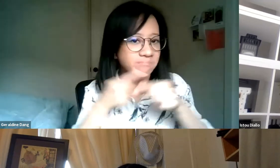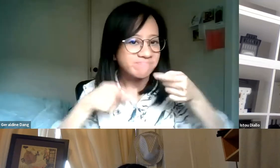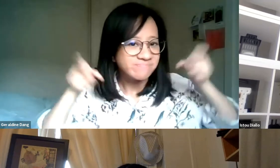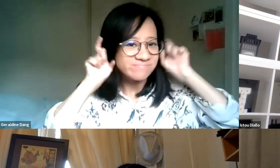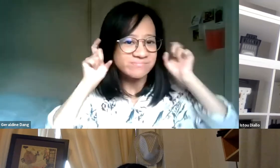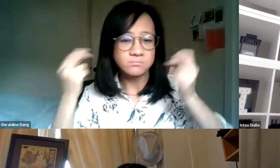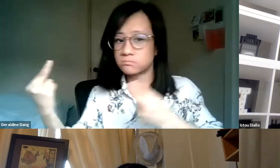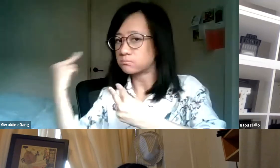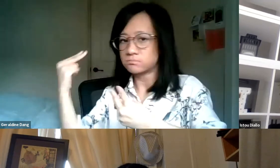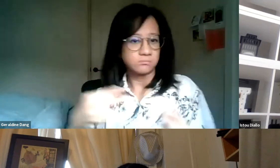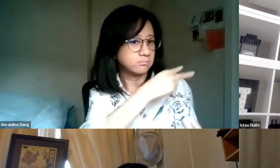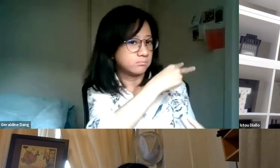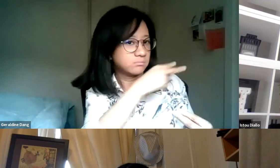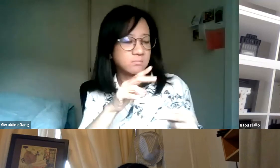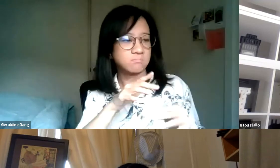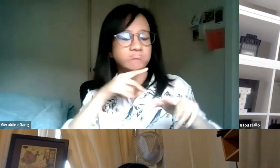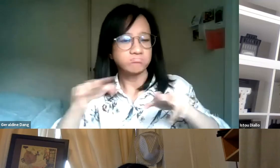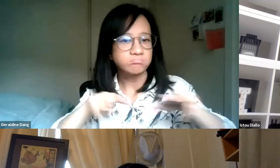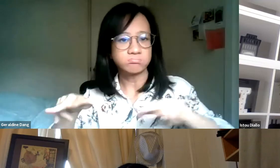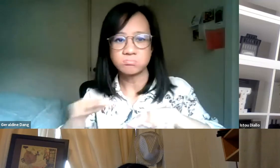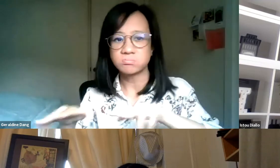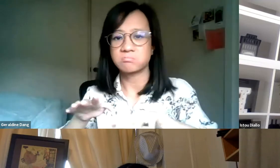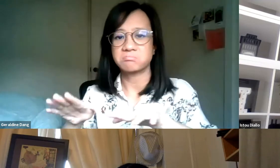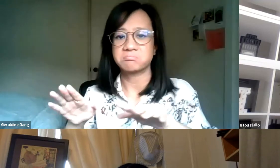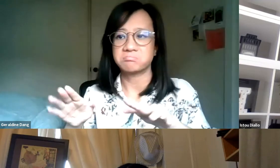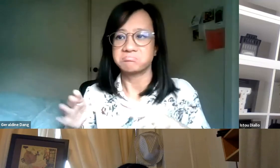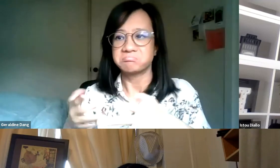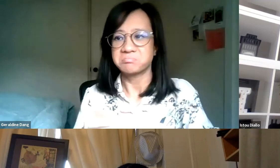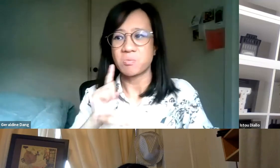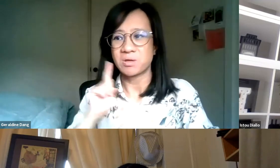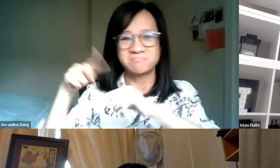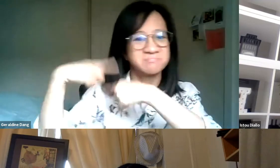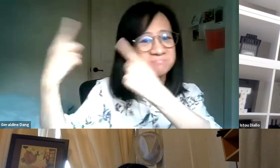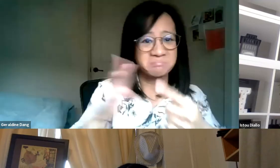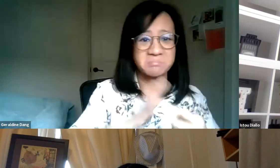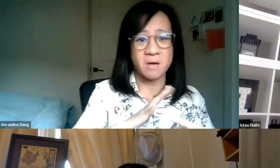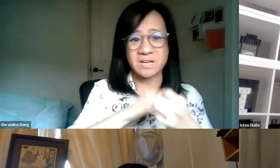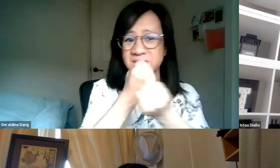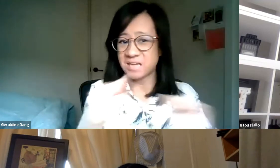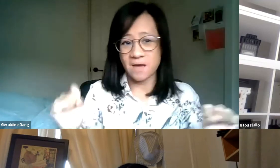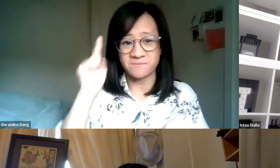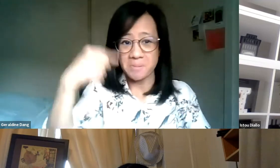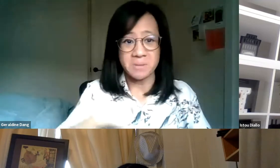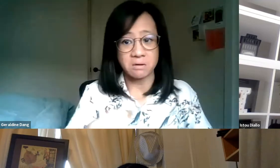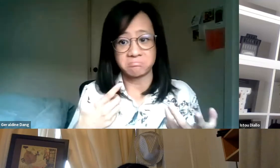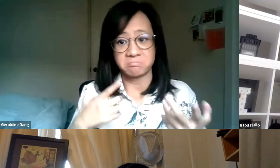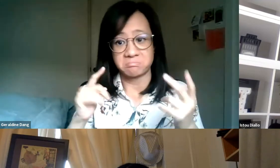to see and so I was worried about people around me.